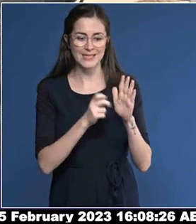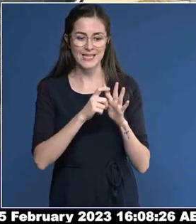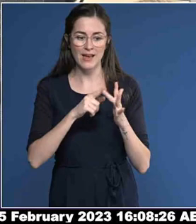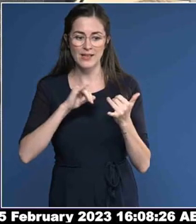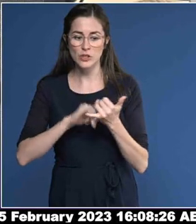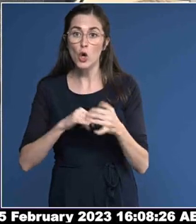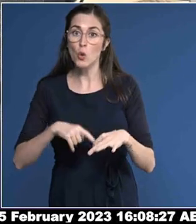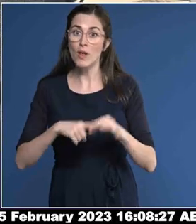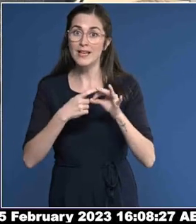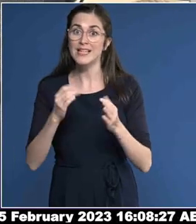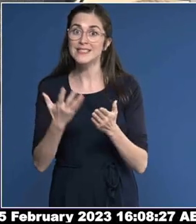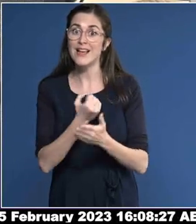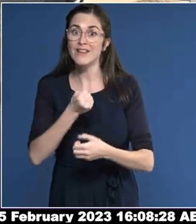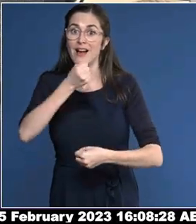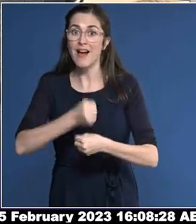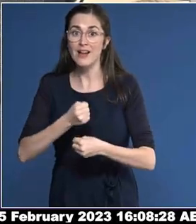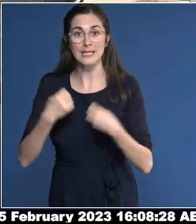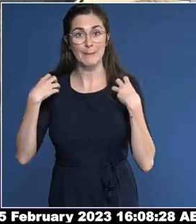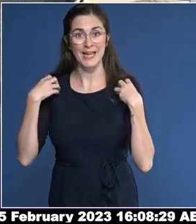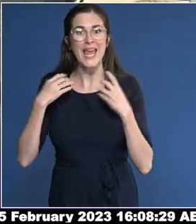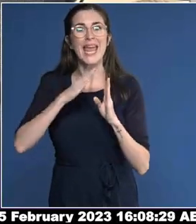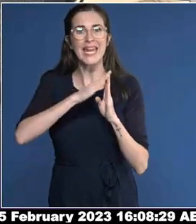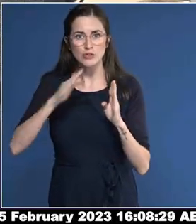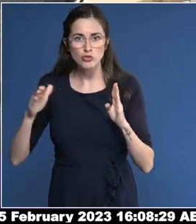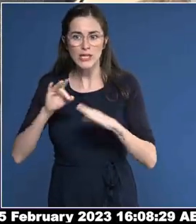Commission's Industry Consultative Committee? Yes.